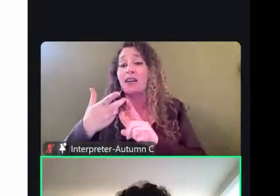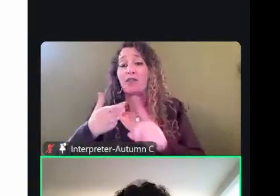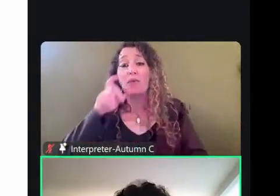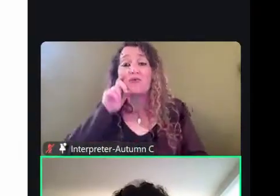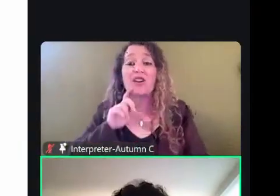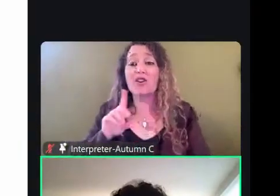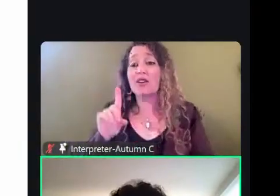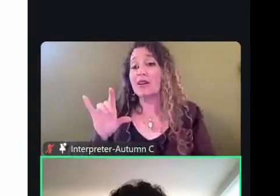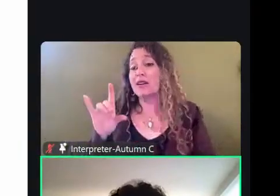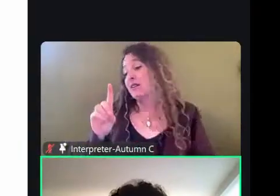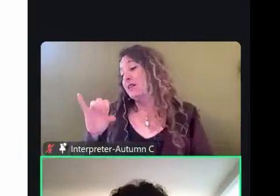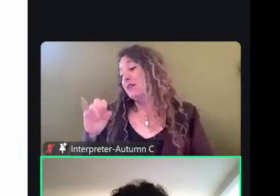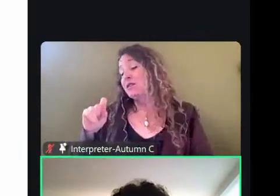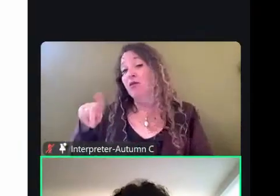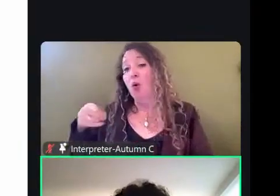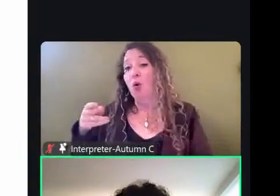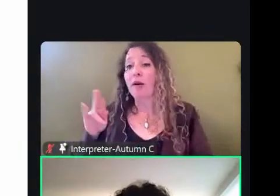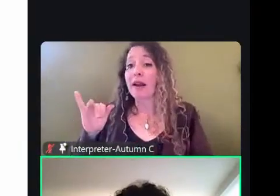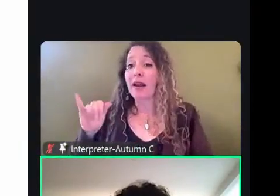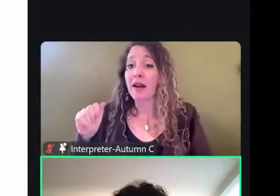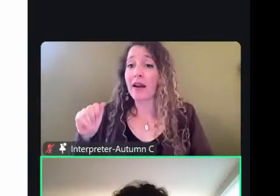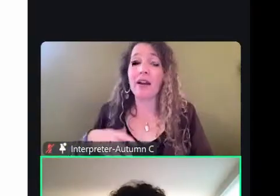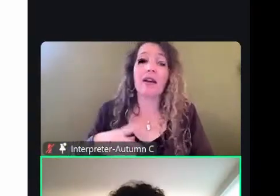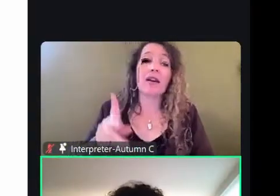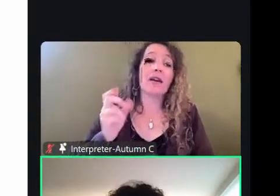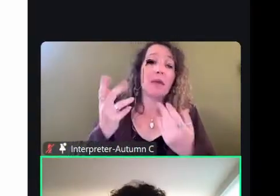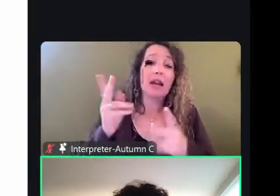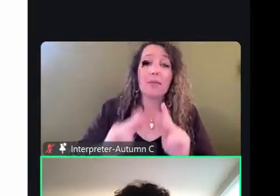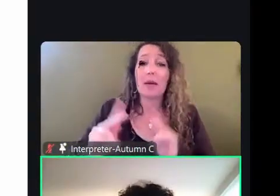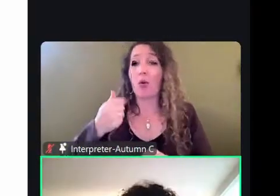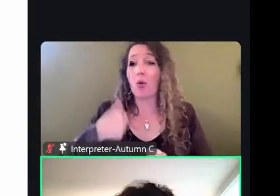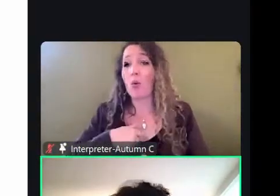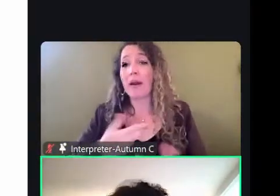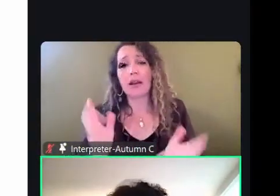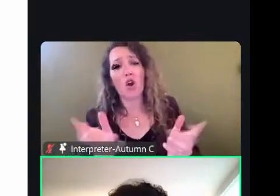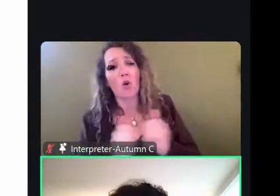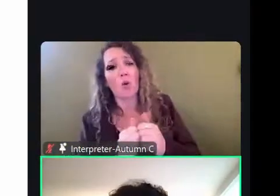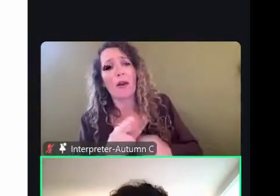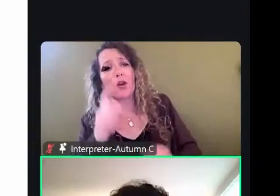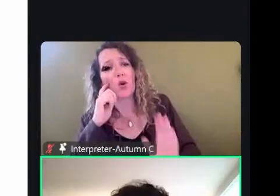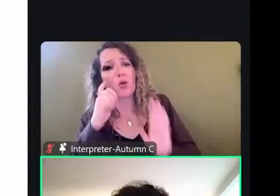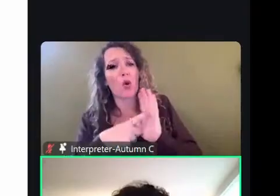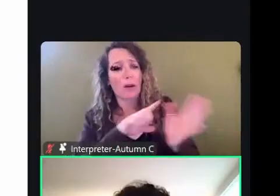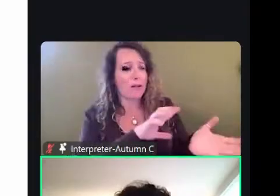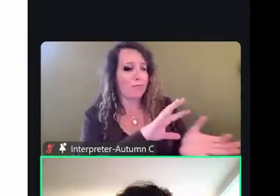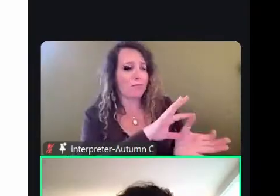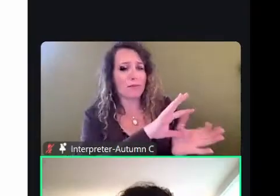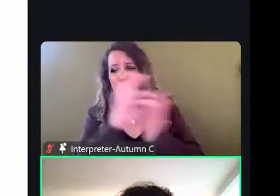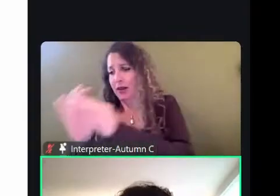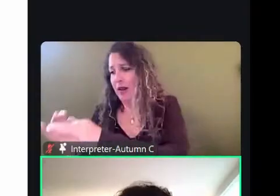Many folks that we spoke with noted a correlation between these and one seemed to trigger the other.